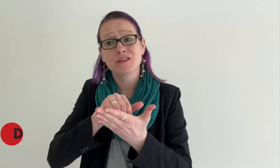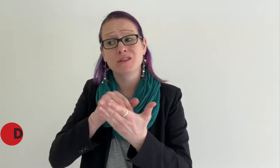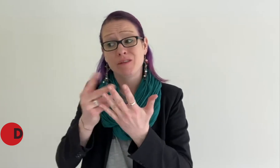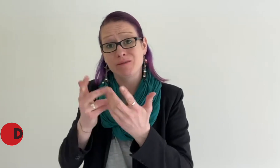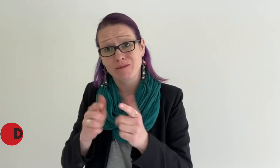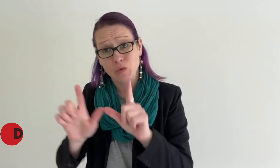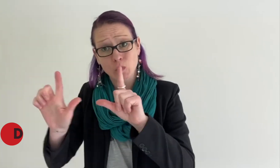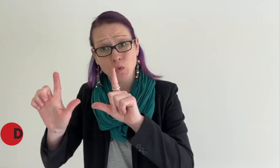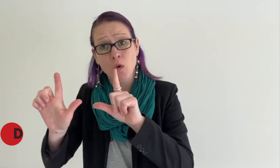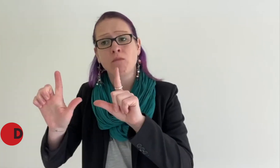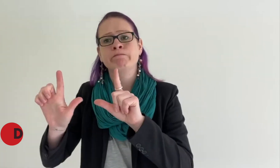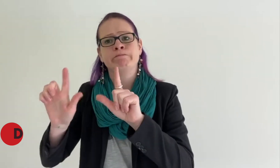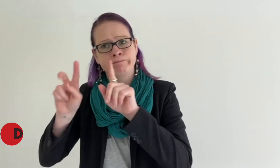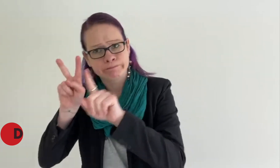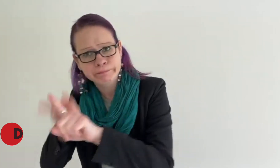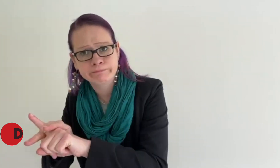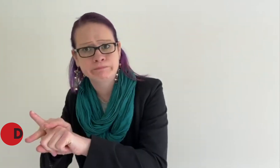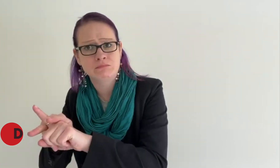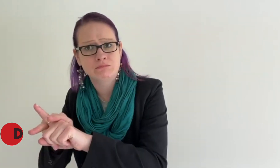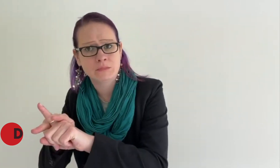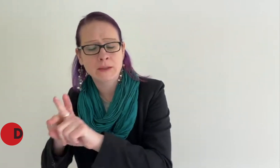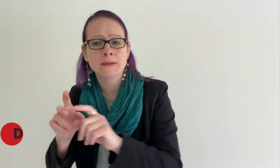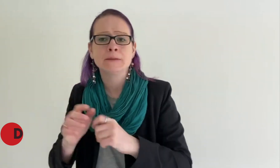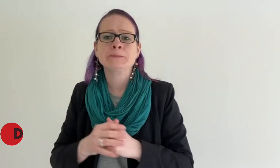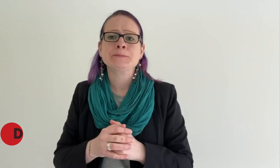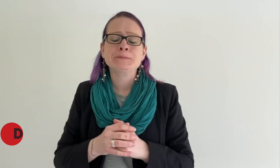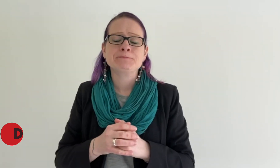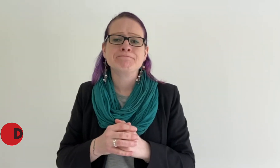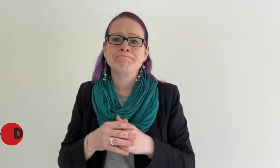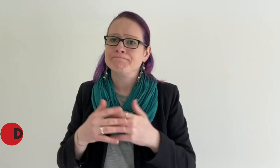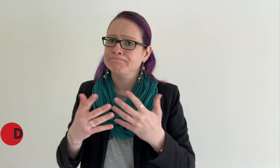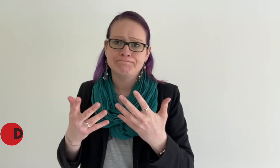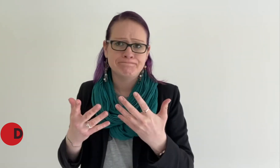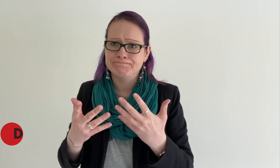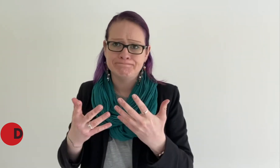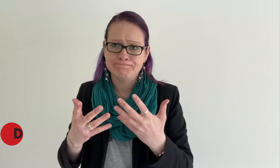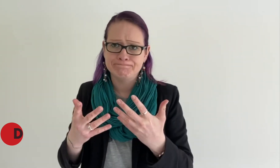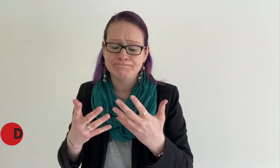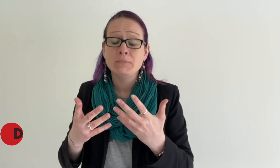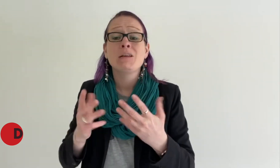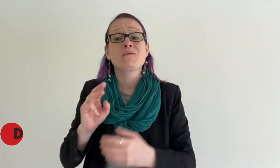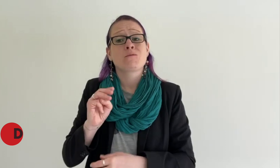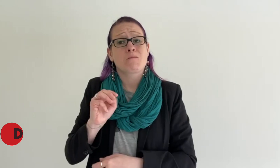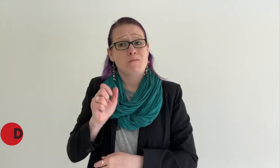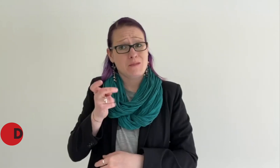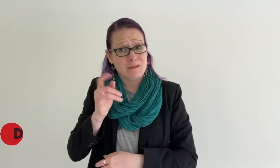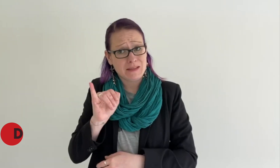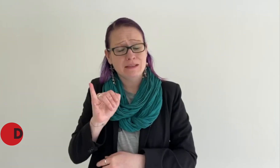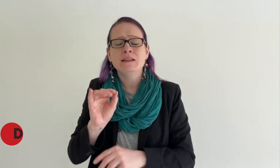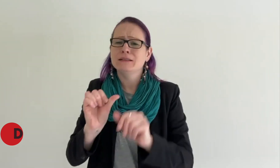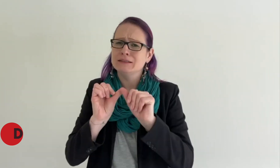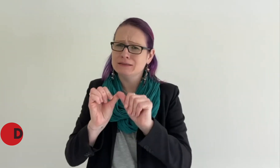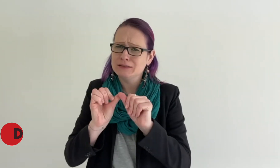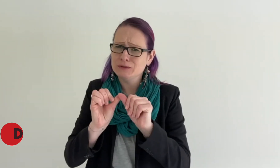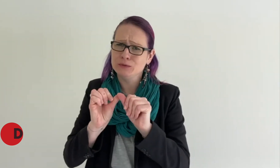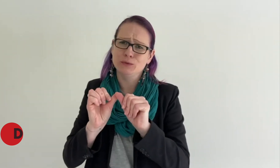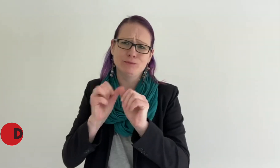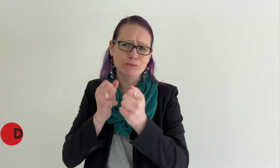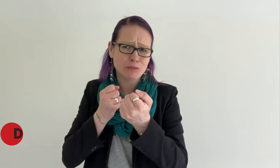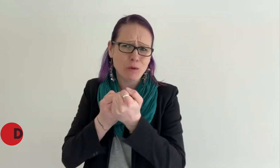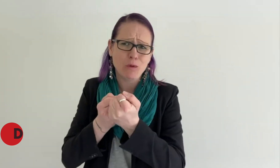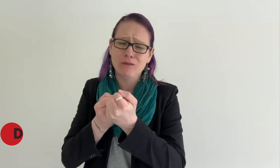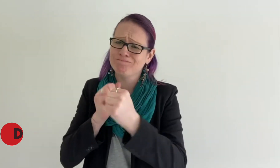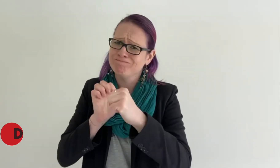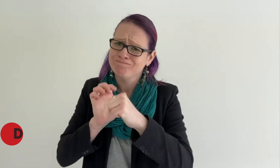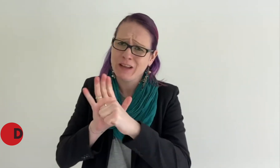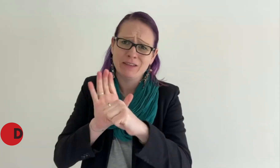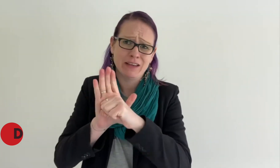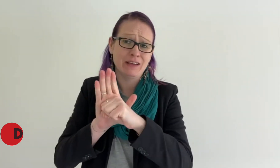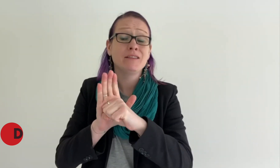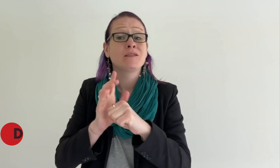views dominating Deaf and signing spaces. MAPSLI will continue to advocate